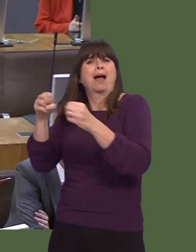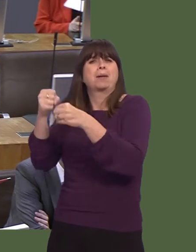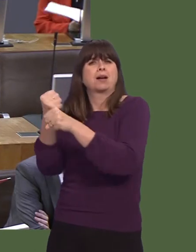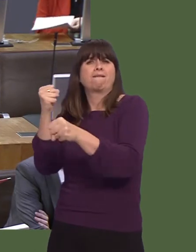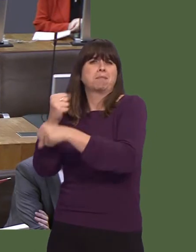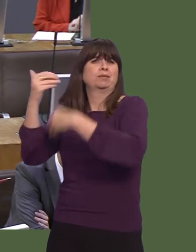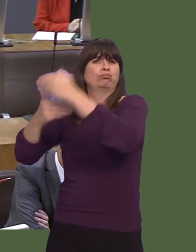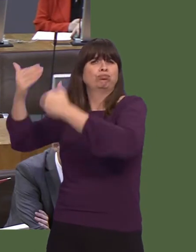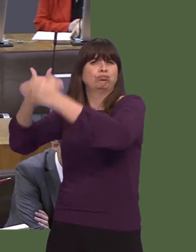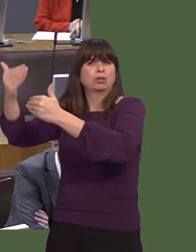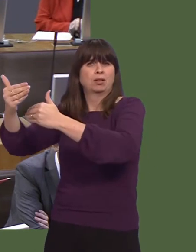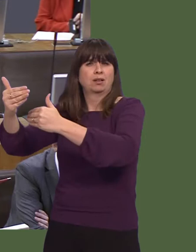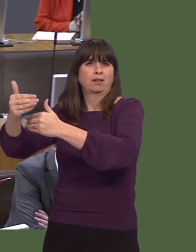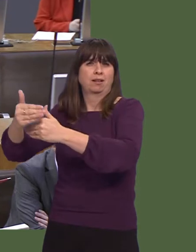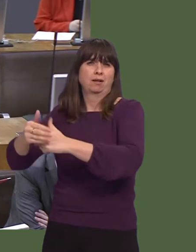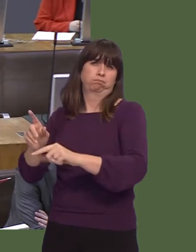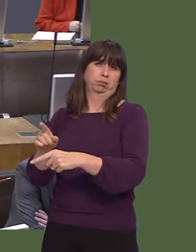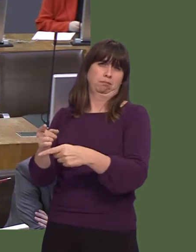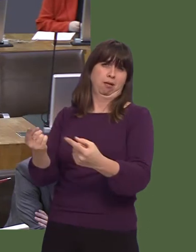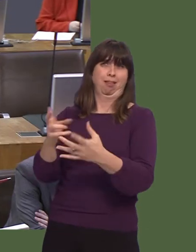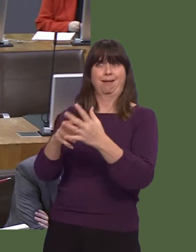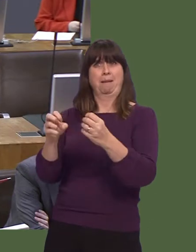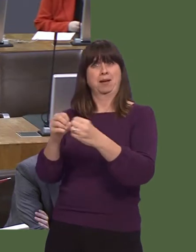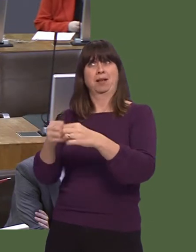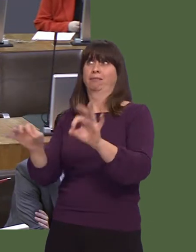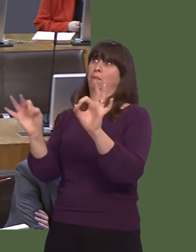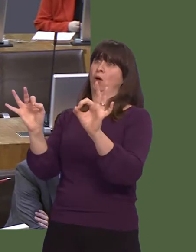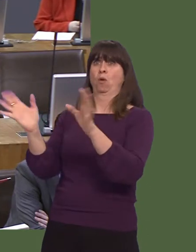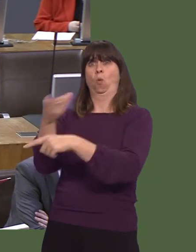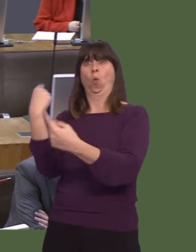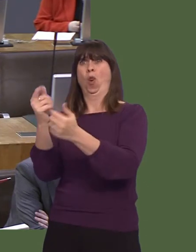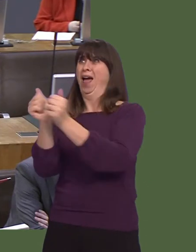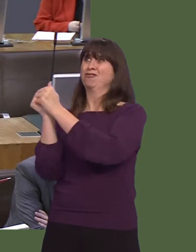It would be very odd if any Cabinet was in place where nobody ever disagreed. It would